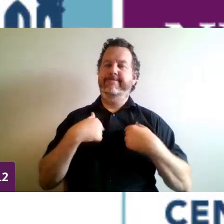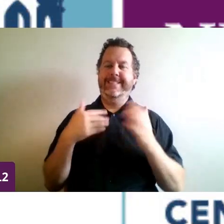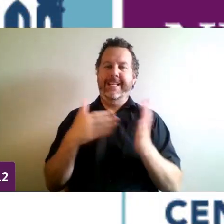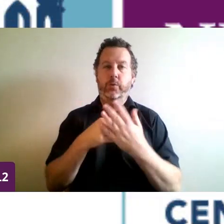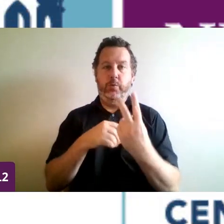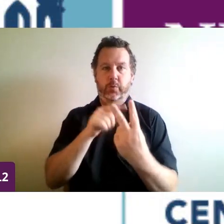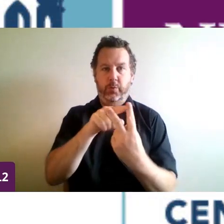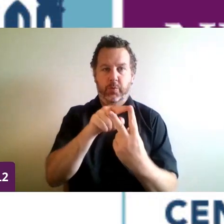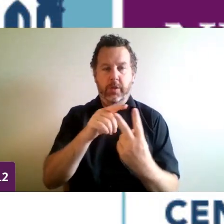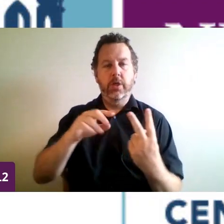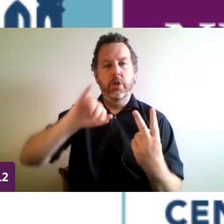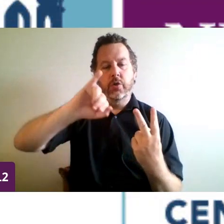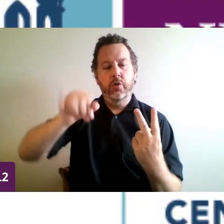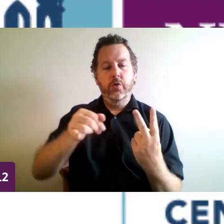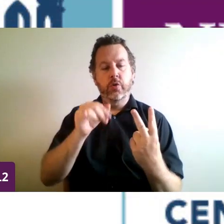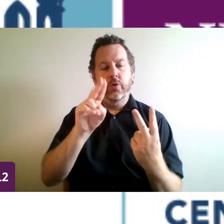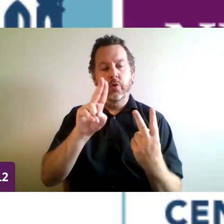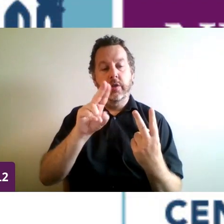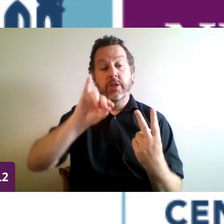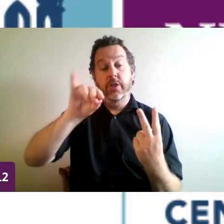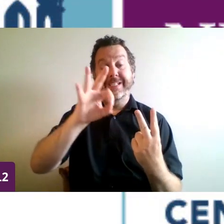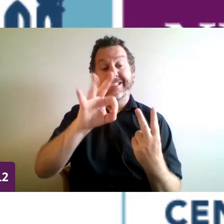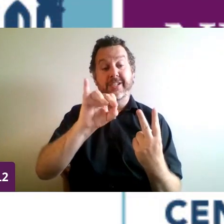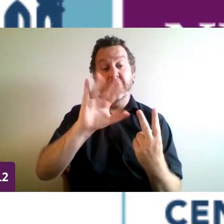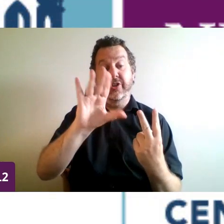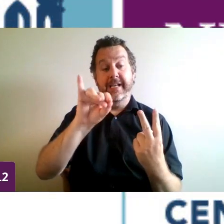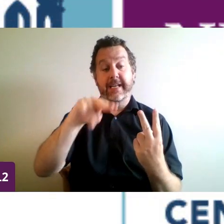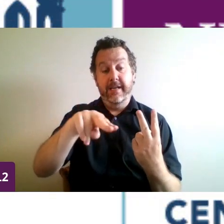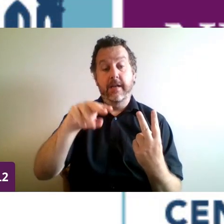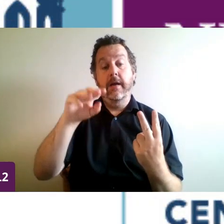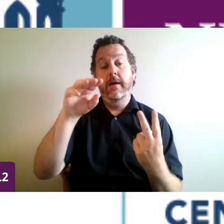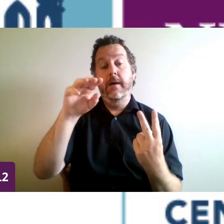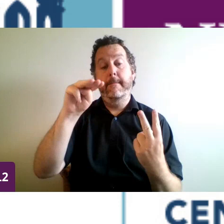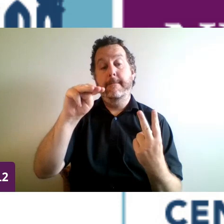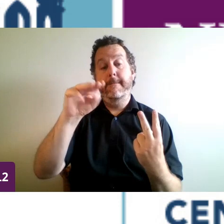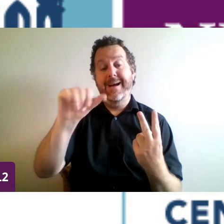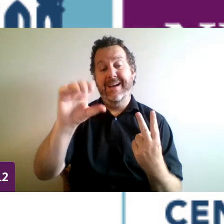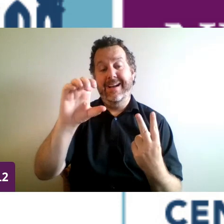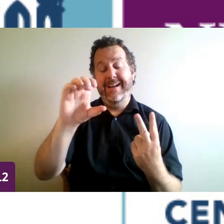a disabled model has been cast in the L Word.